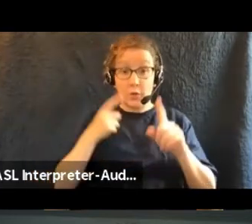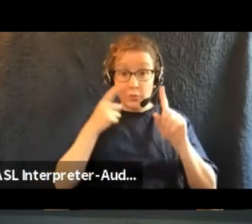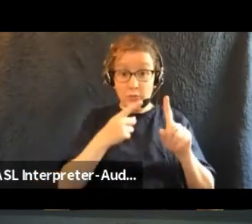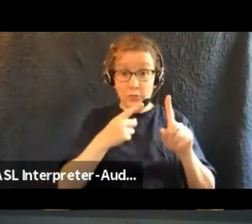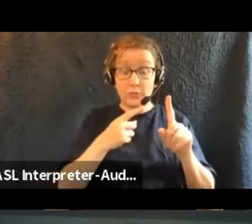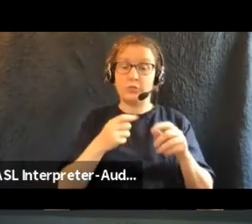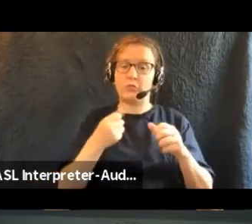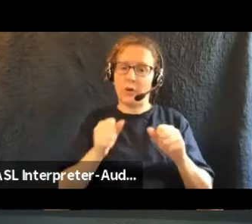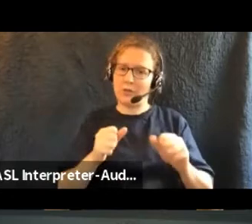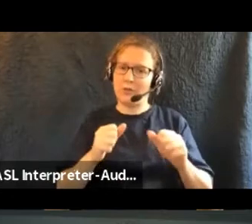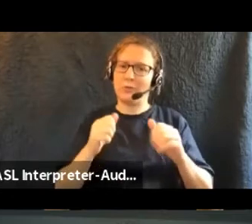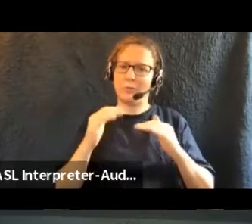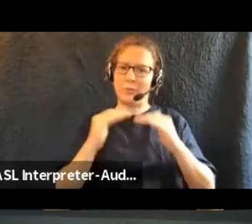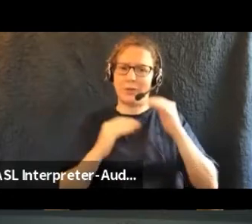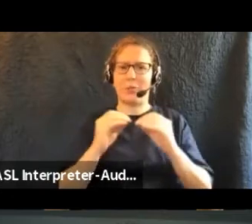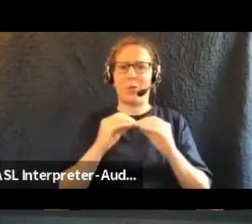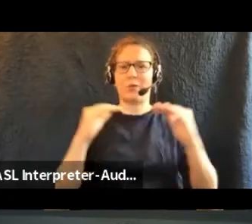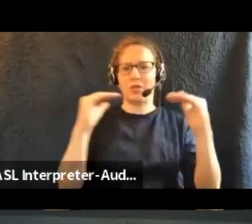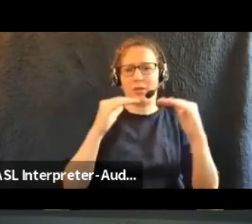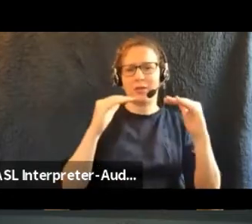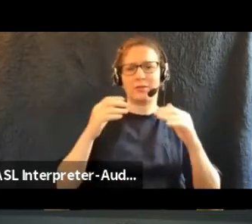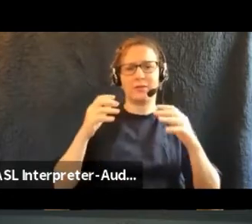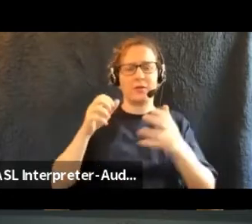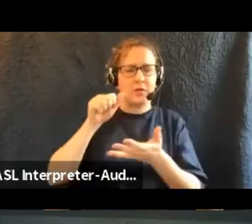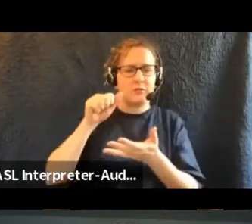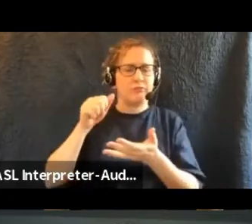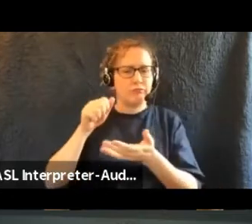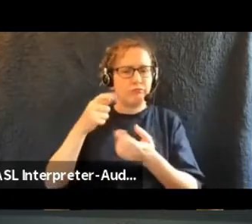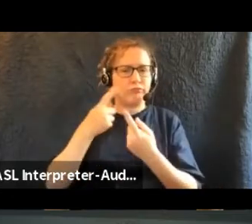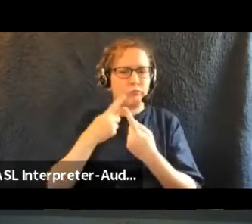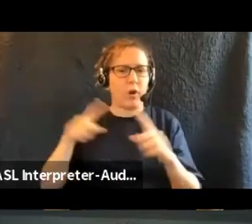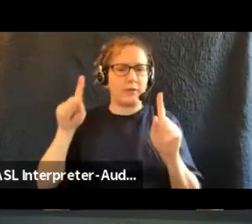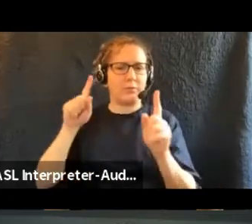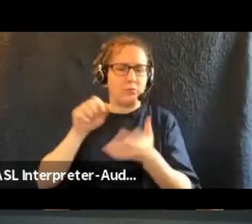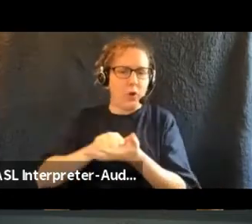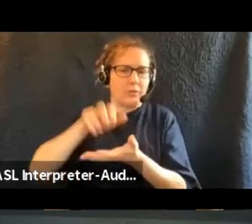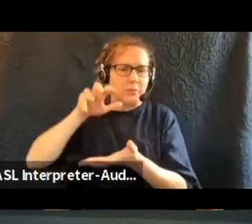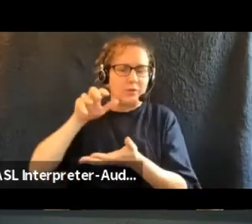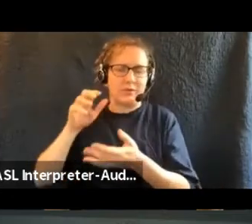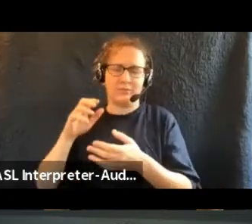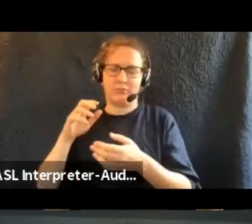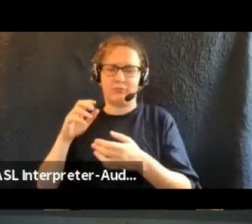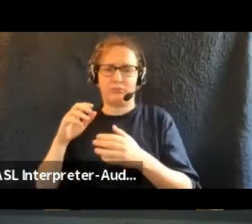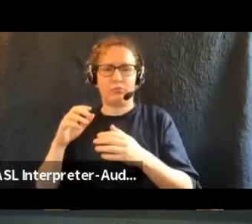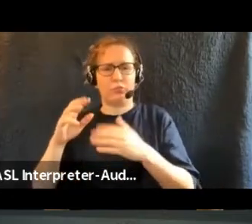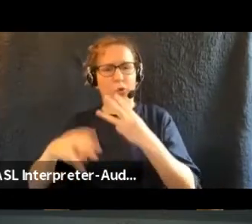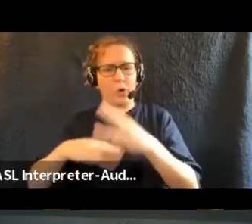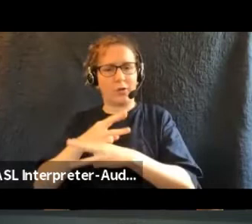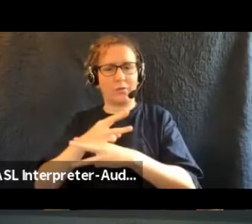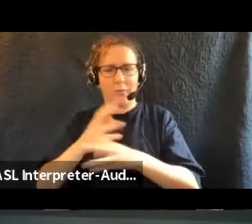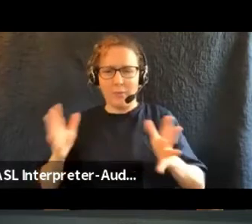and inclusive world by empowering youth, cultivating leaders, strengthening institutions, and extending access to quality